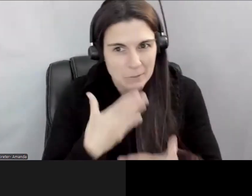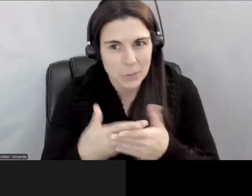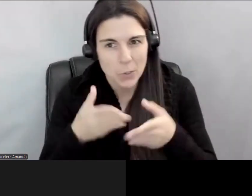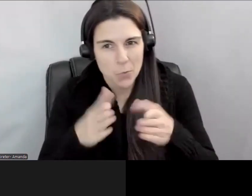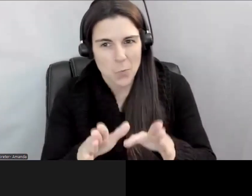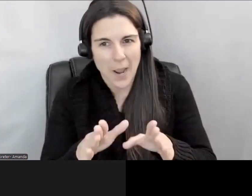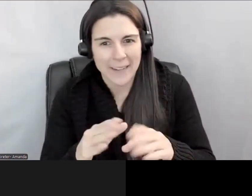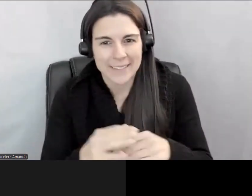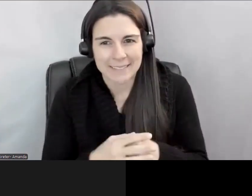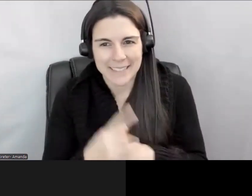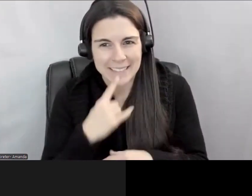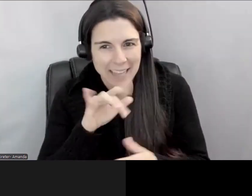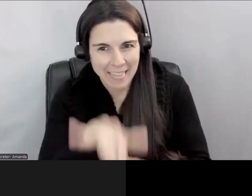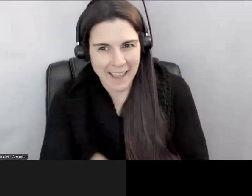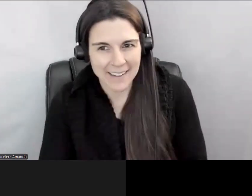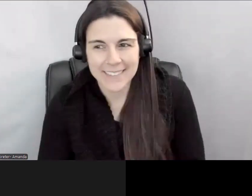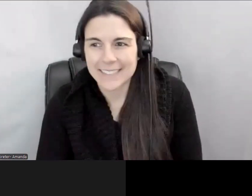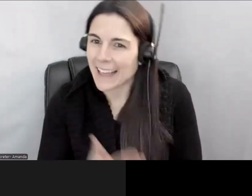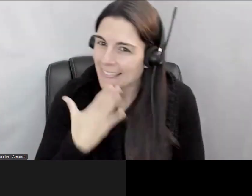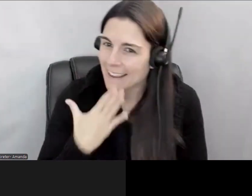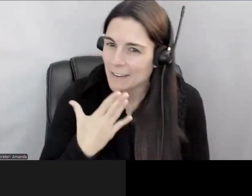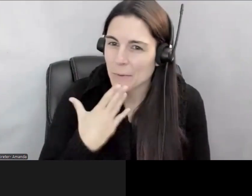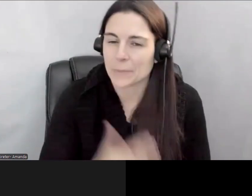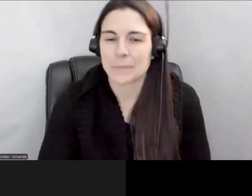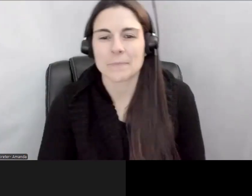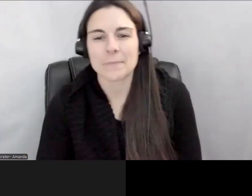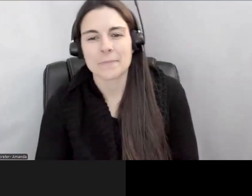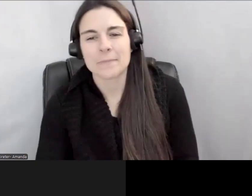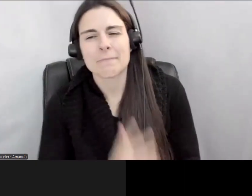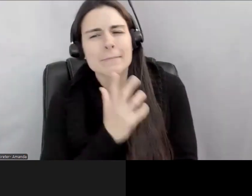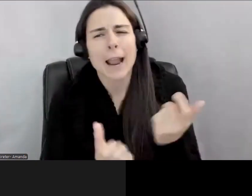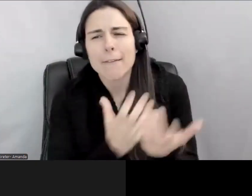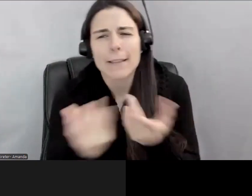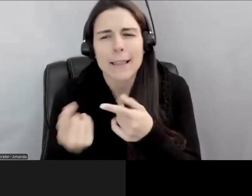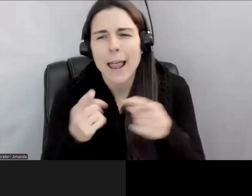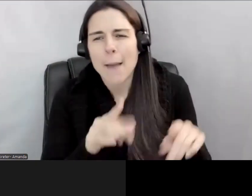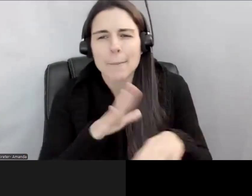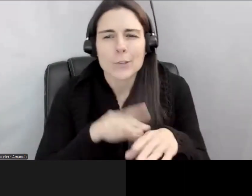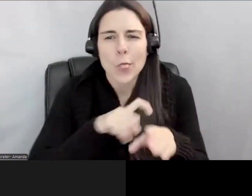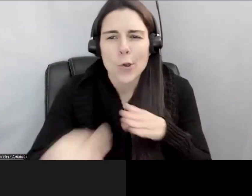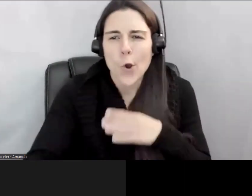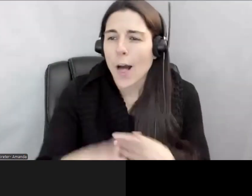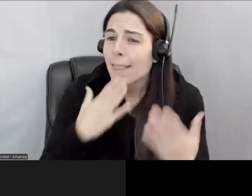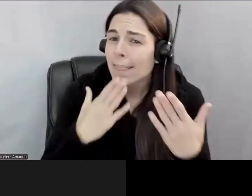Janel Preston: great see all this thank you that happens on the call. Thank you guys, you're great.